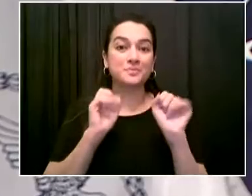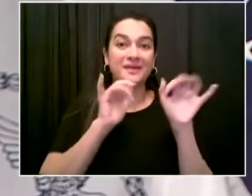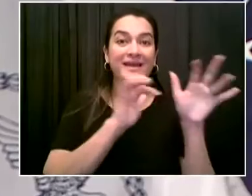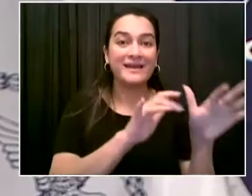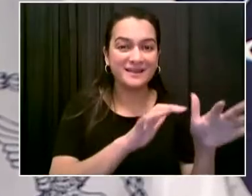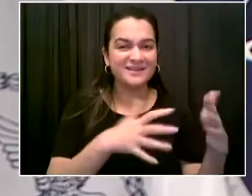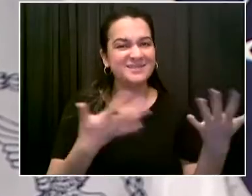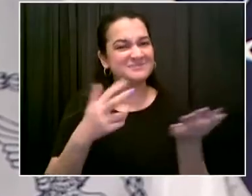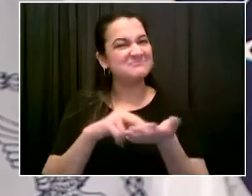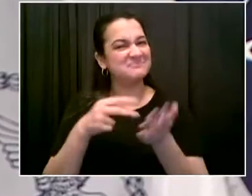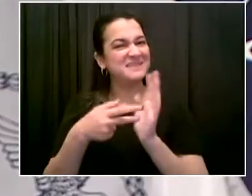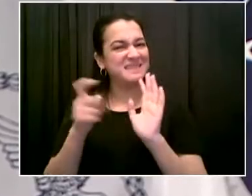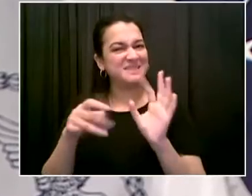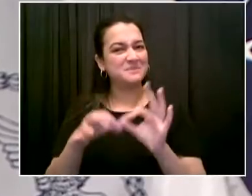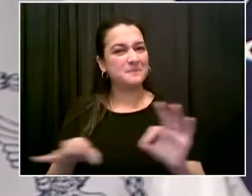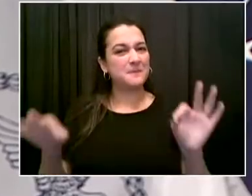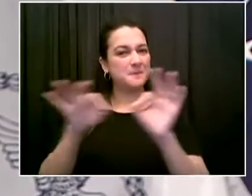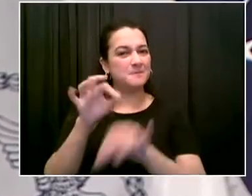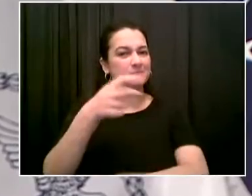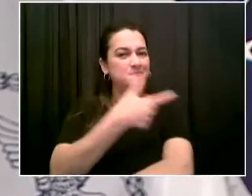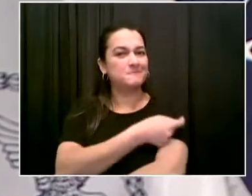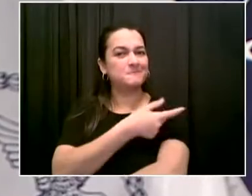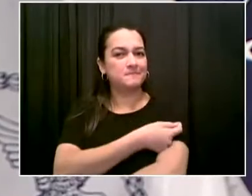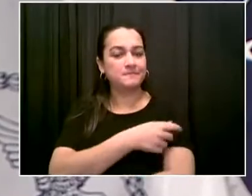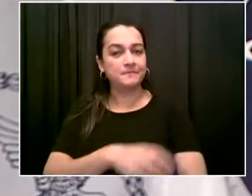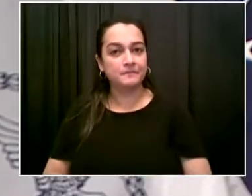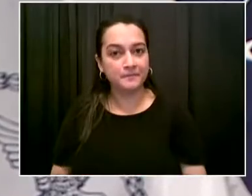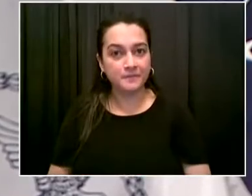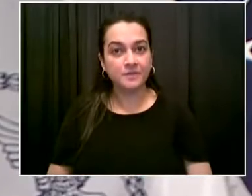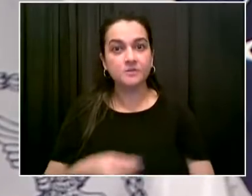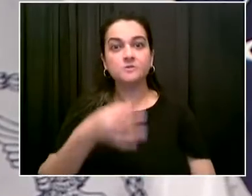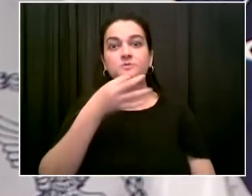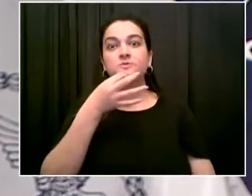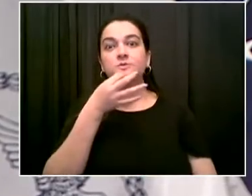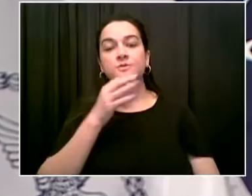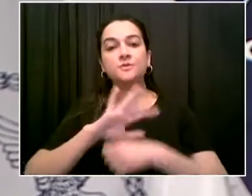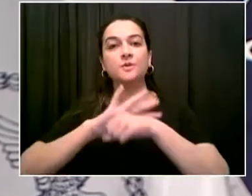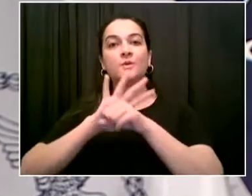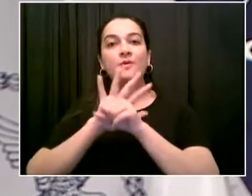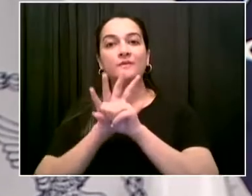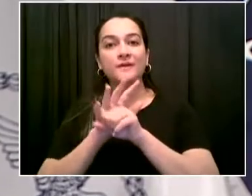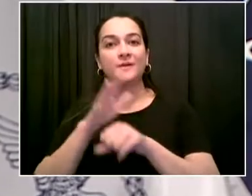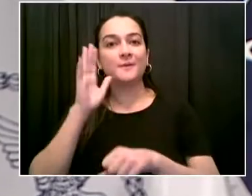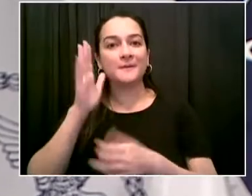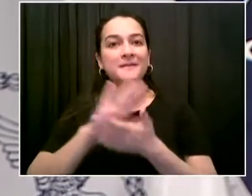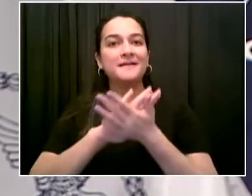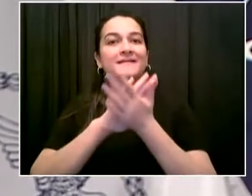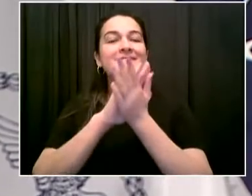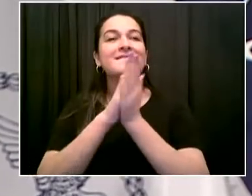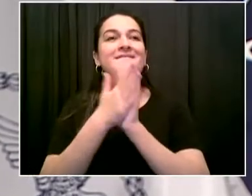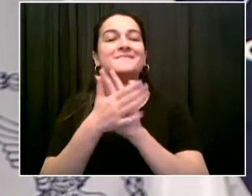IS NOT EVER GOING TO AND UNTIL COVID-19 IS ABSOLUTELY IN THE BACKGROUND OF OUR LIVES THE SAME WAY SOMETHING LIKE THE FLU IS.